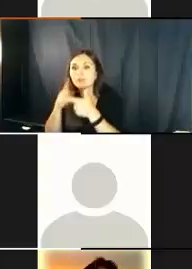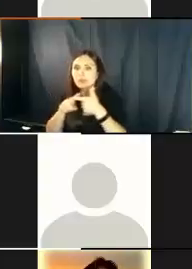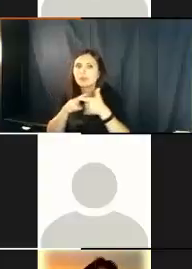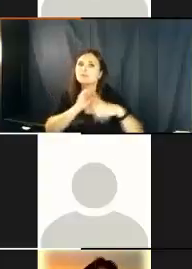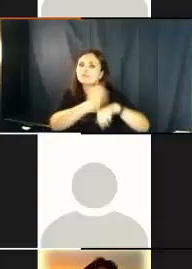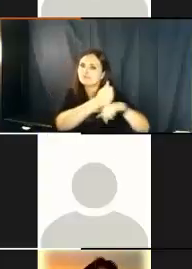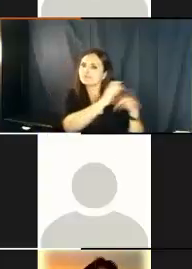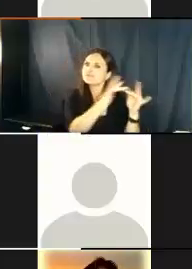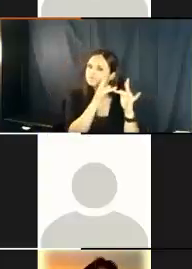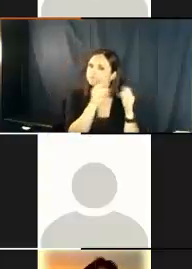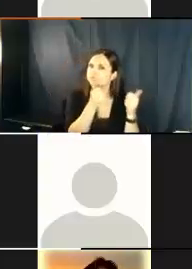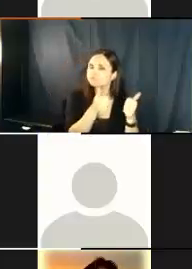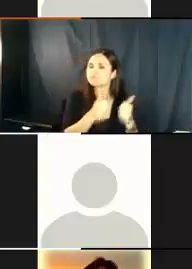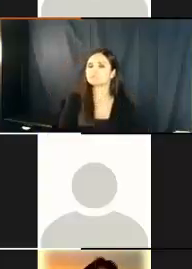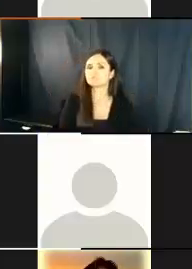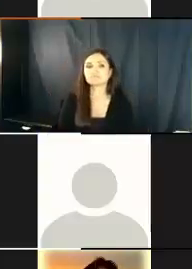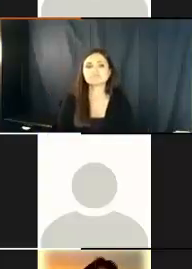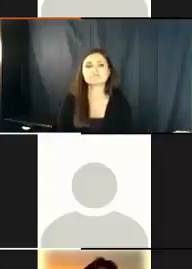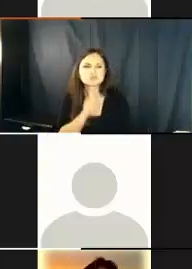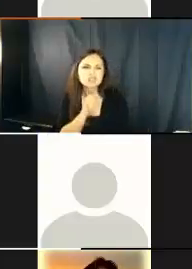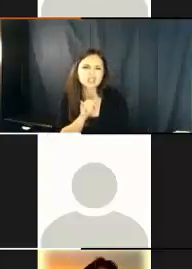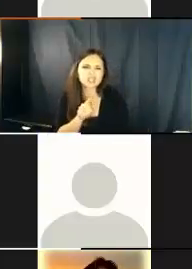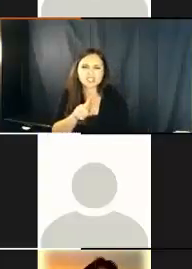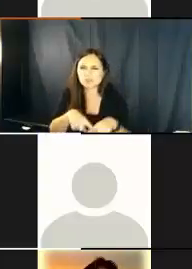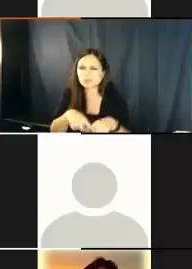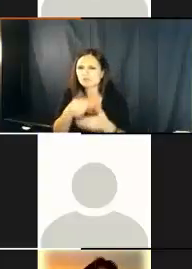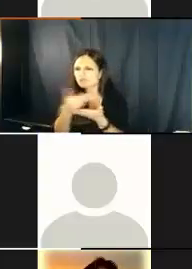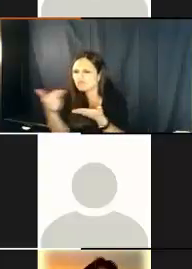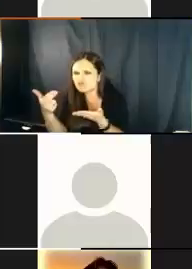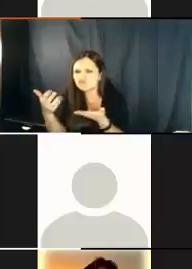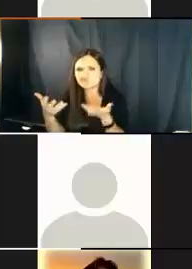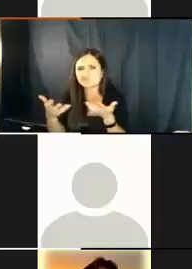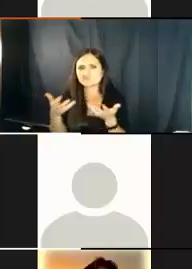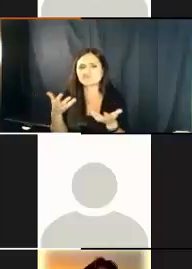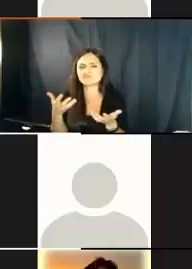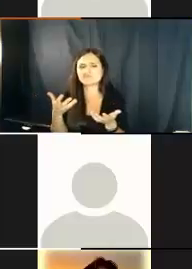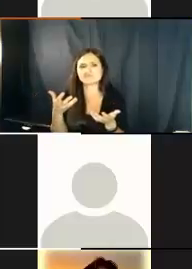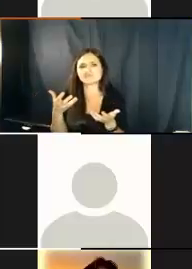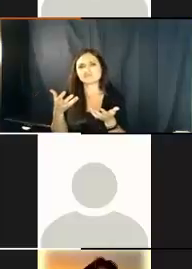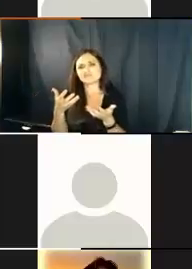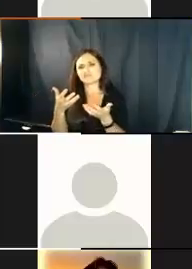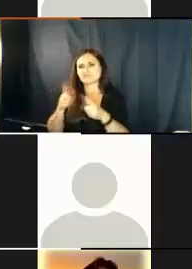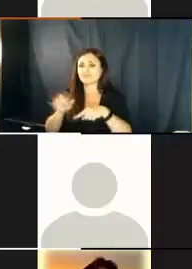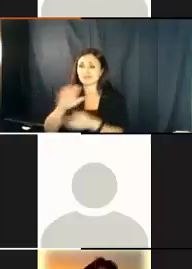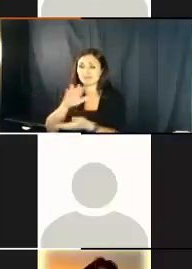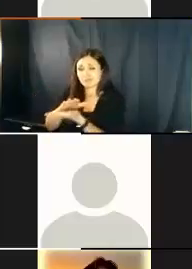So really it depends on their resources of your campus or your district.